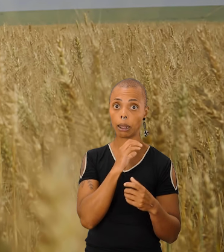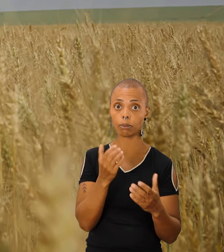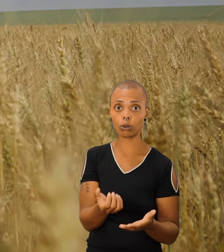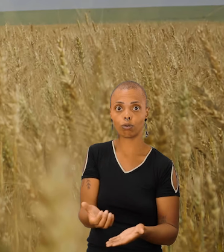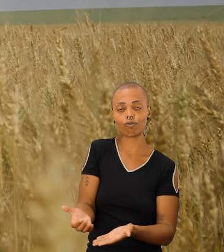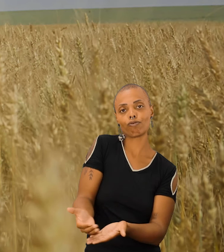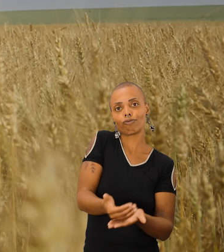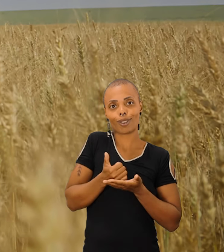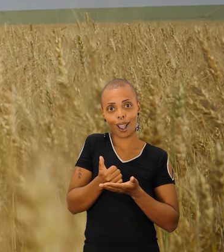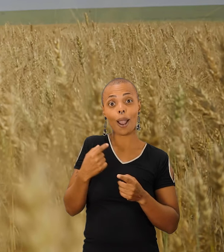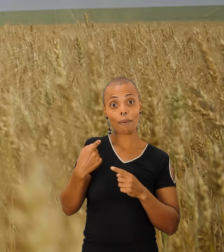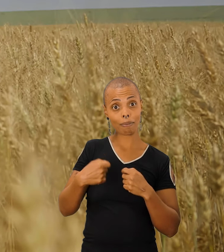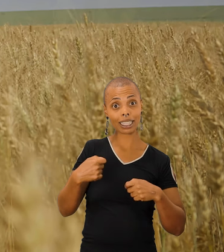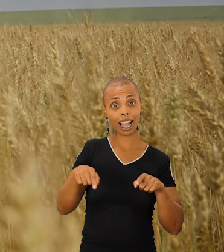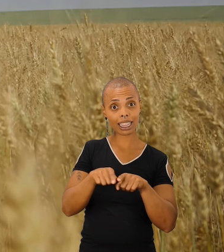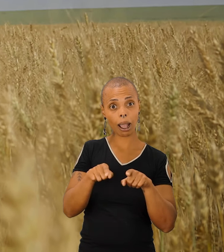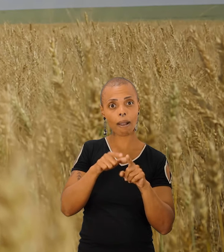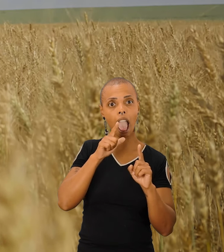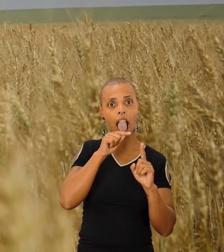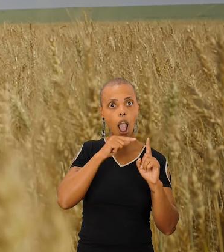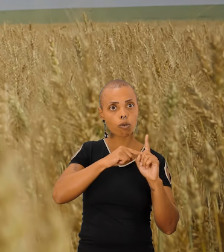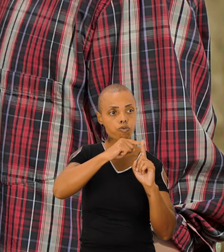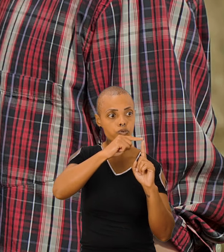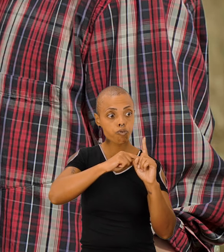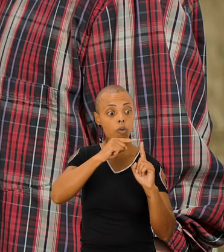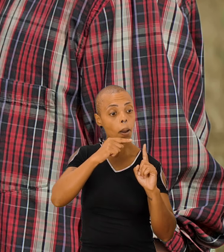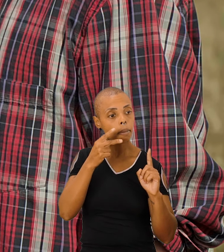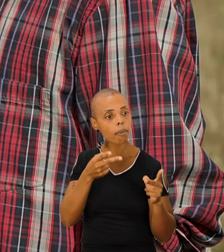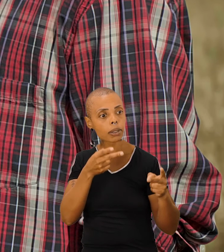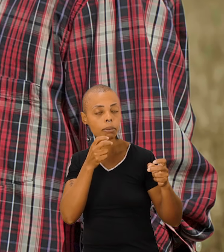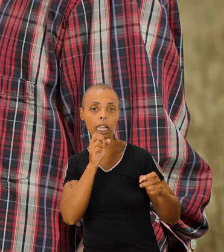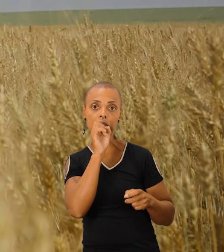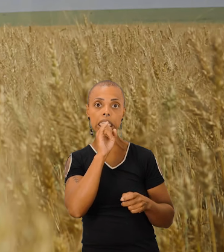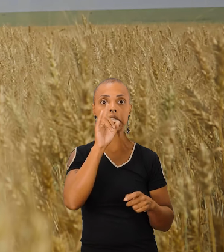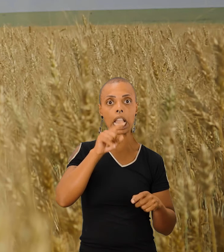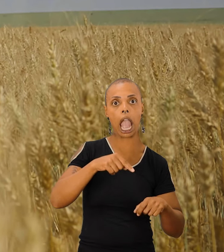You also need to remove the moisture so you know if it’s time to harvest or not.